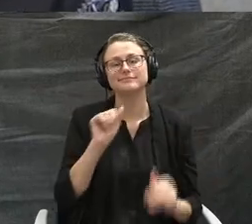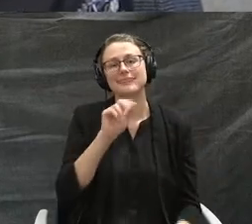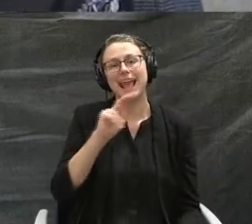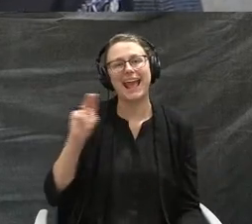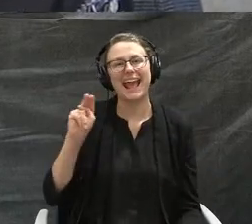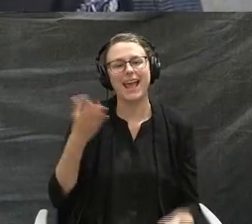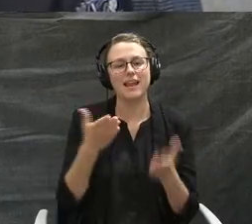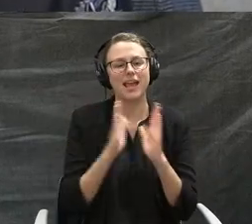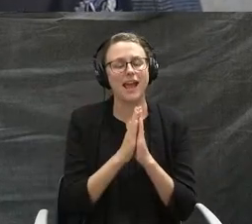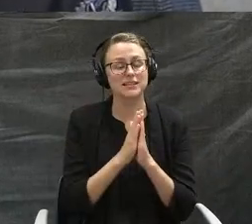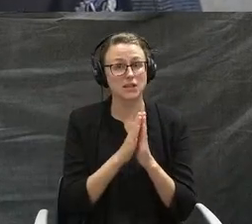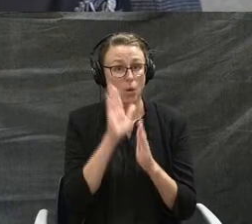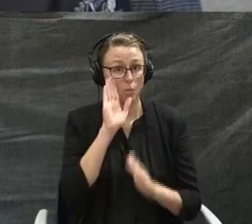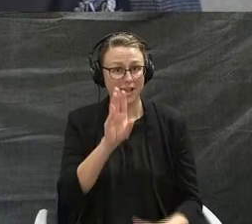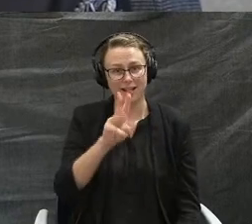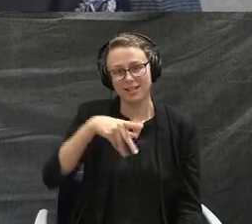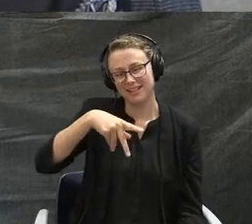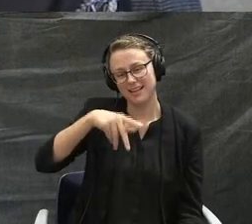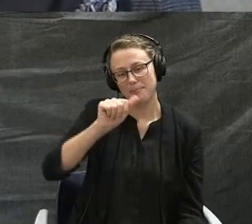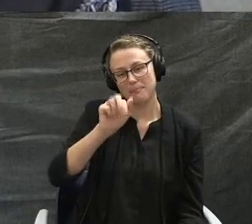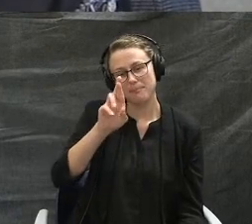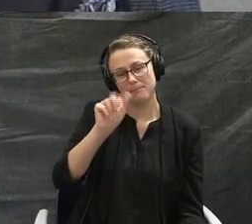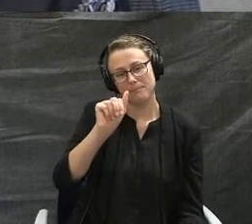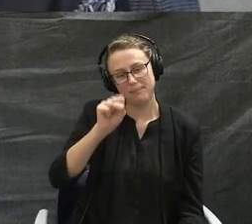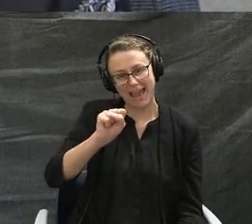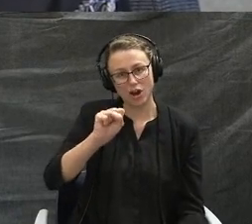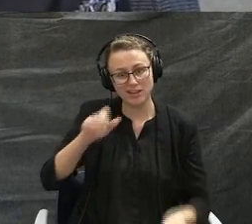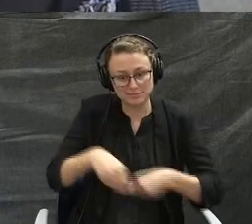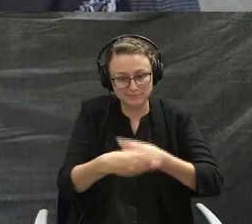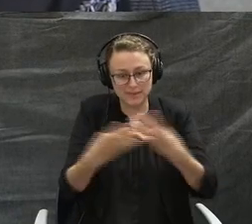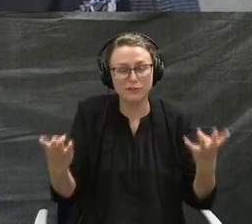iPad for school use in order to have the apps needed to help